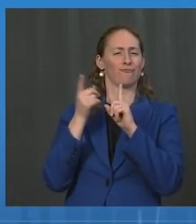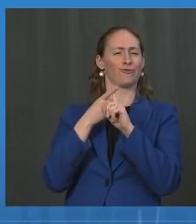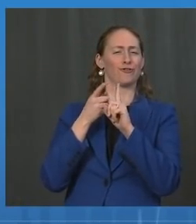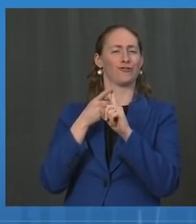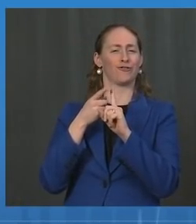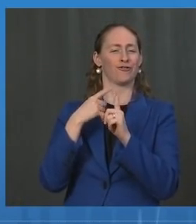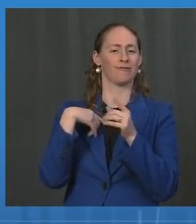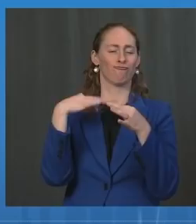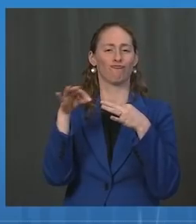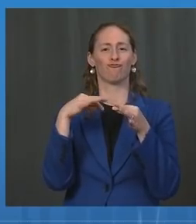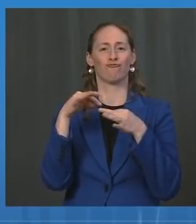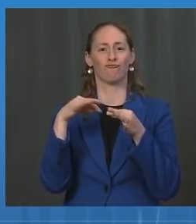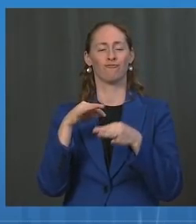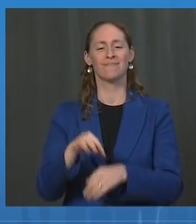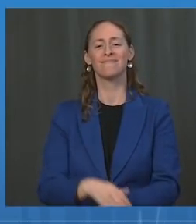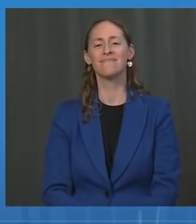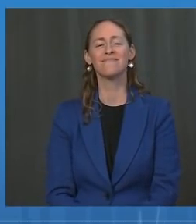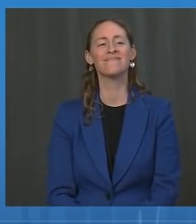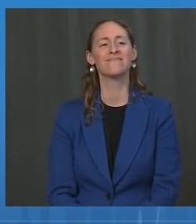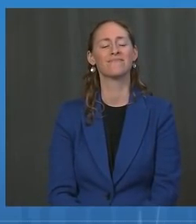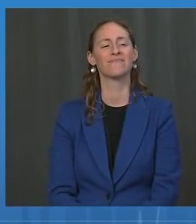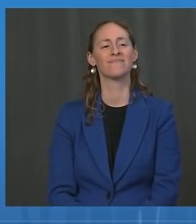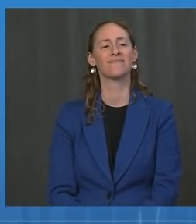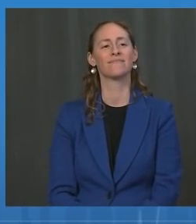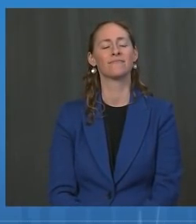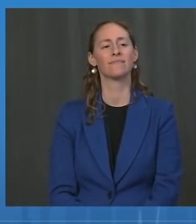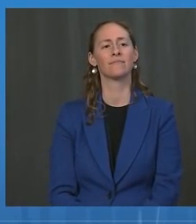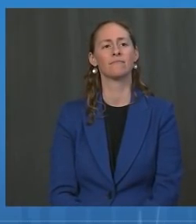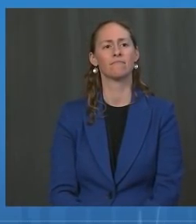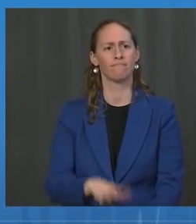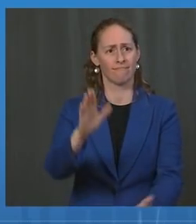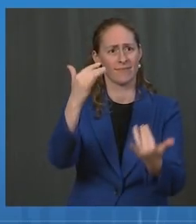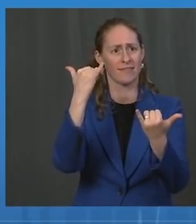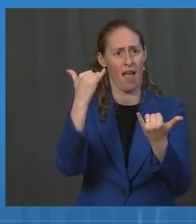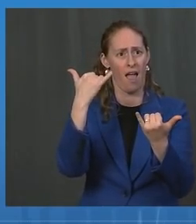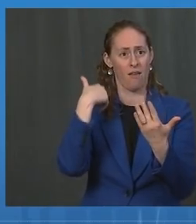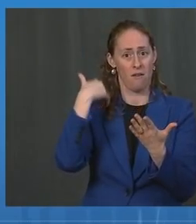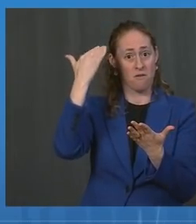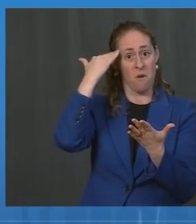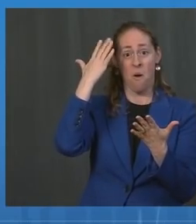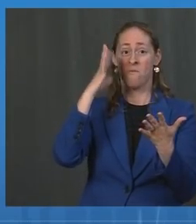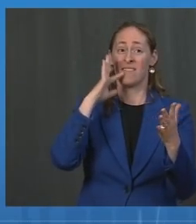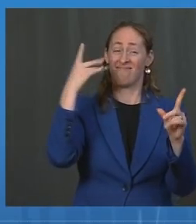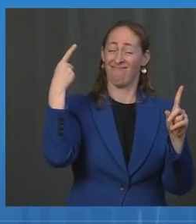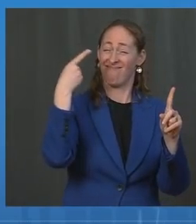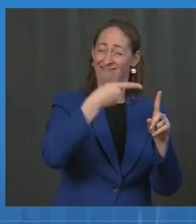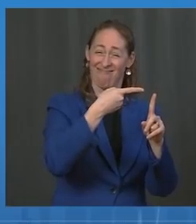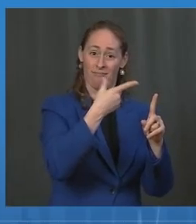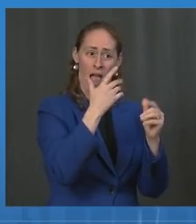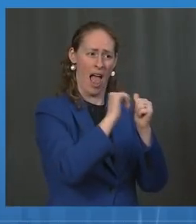We know more vaccinations are the way to end the pandemic, and that's exactly what we continue to see: